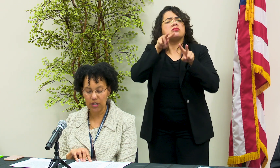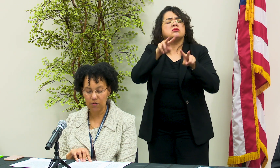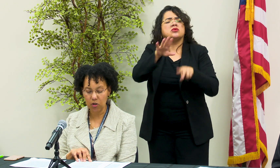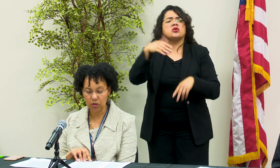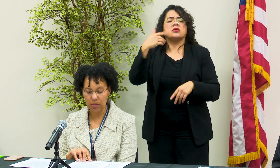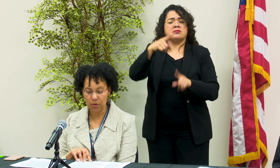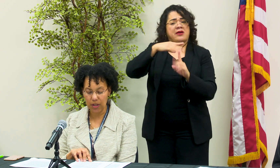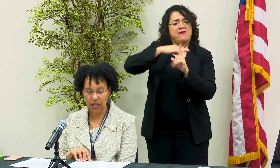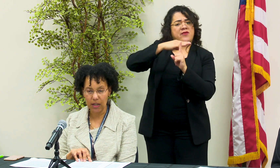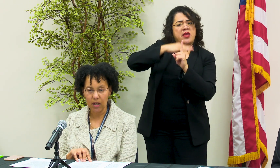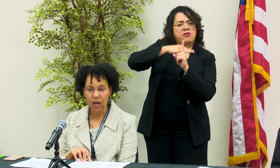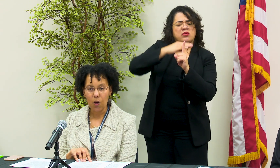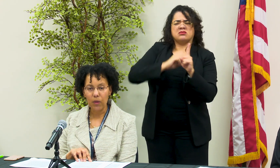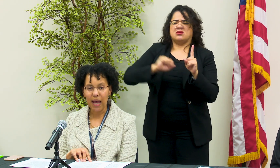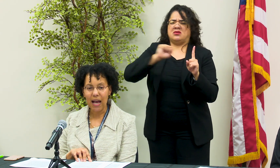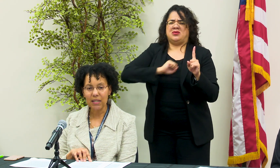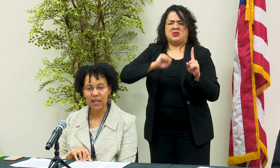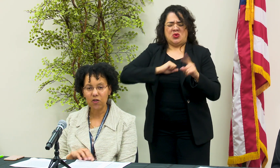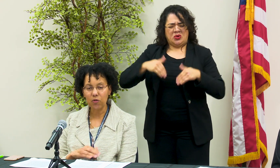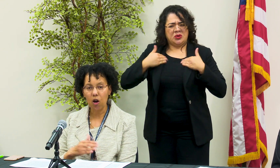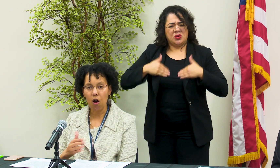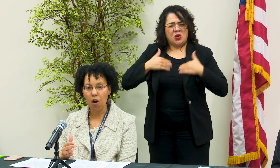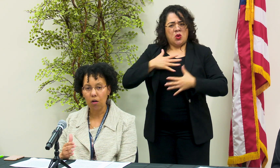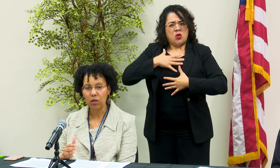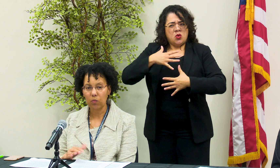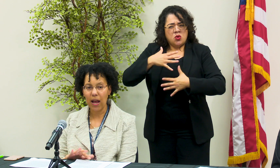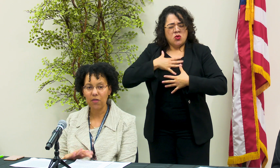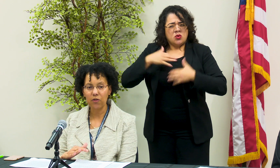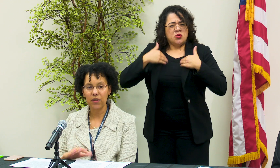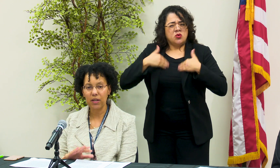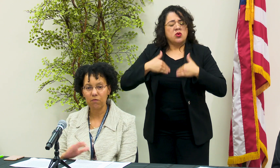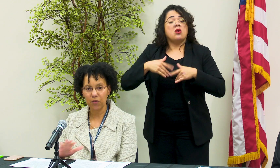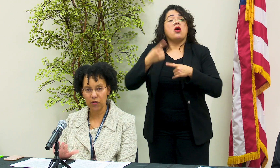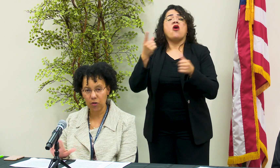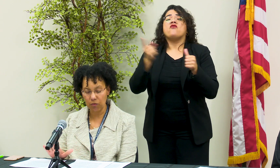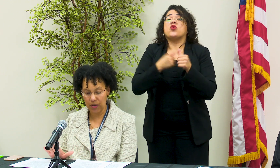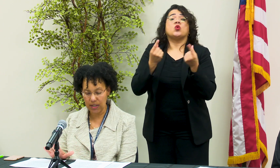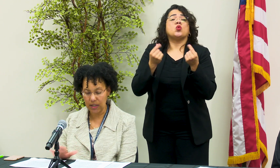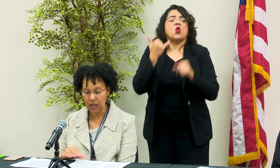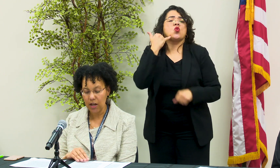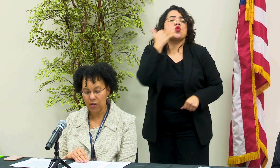difficulty breathing, we ask that you call rather than first go visit your